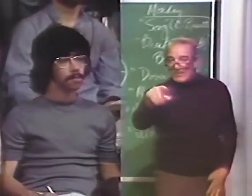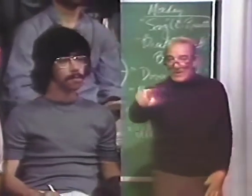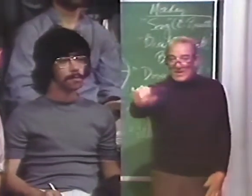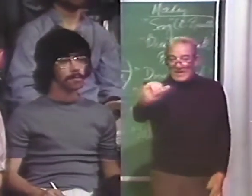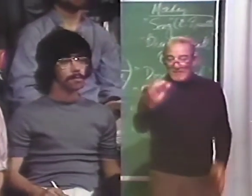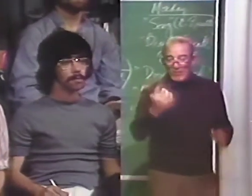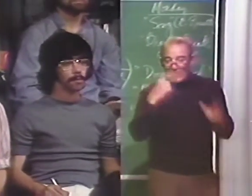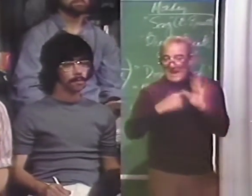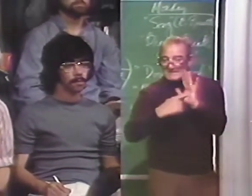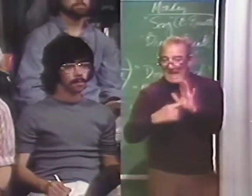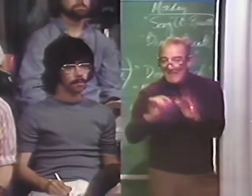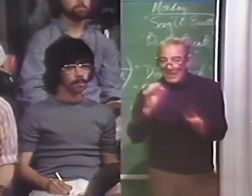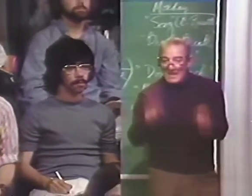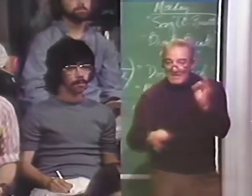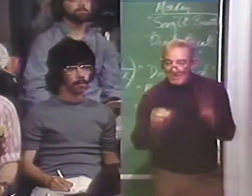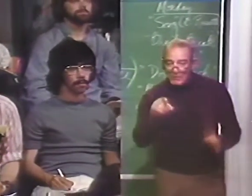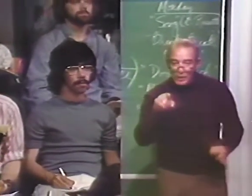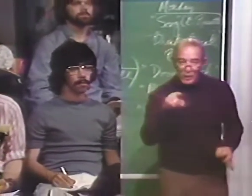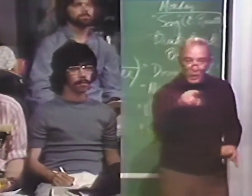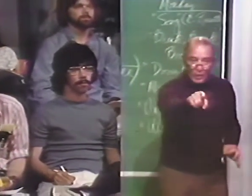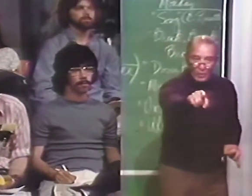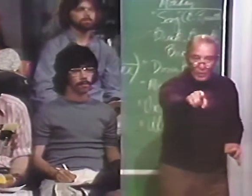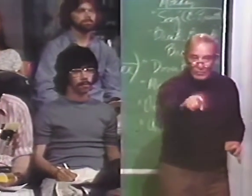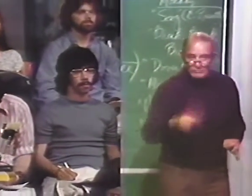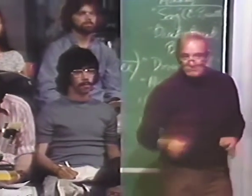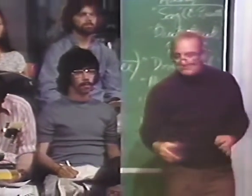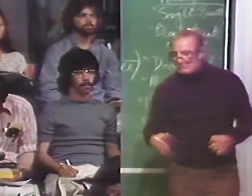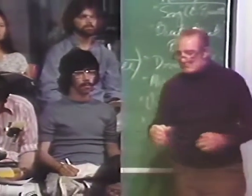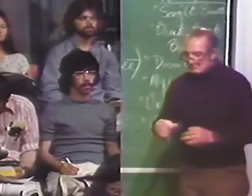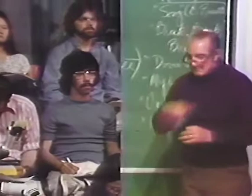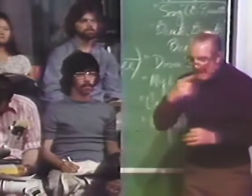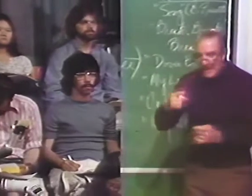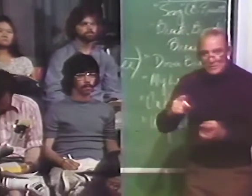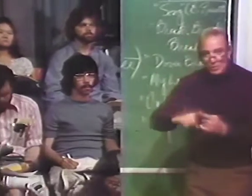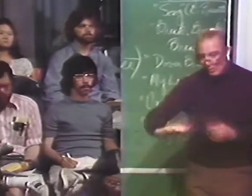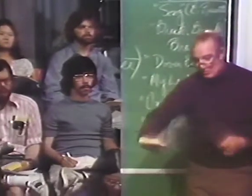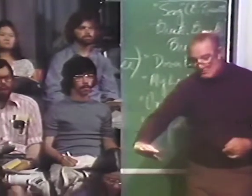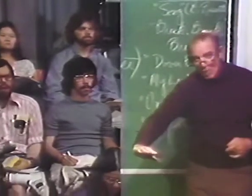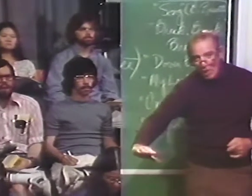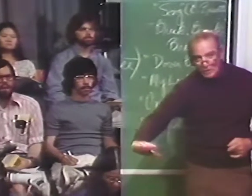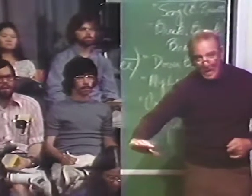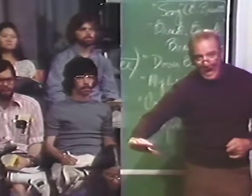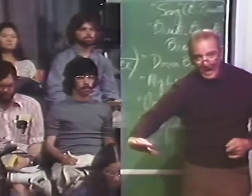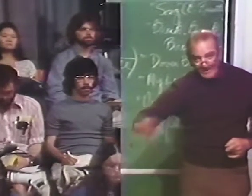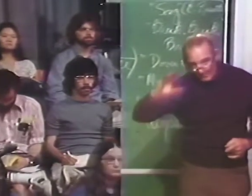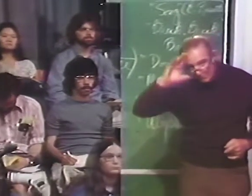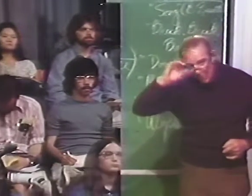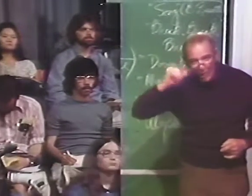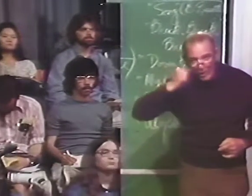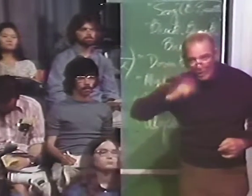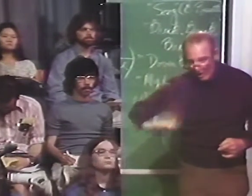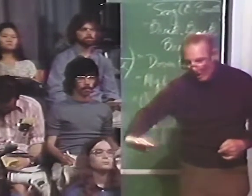IF--IF, FOR EXAMPLE, IF YOU SAID TO A SMALL CHILD,